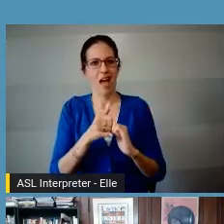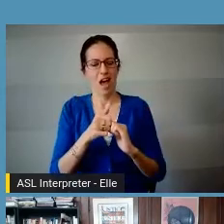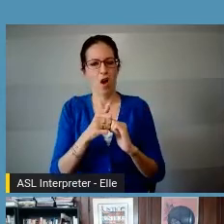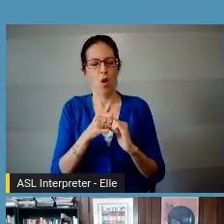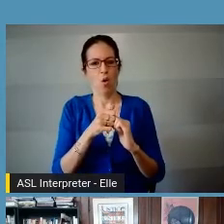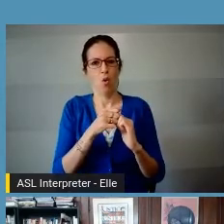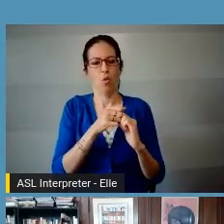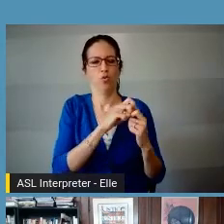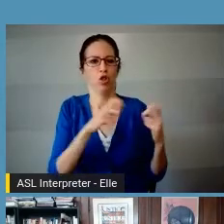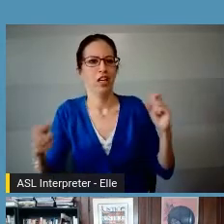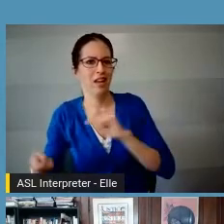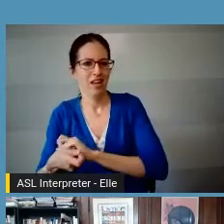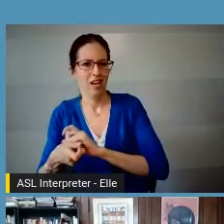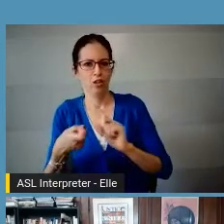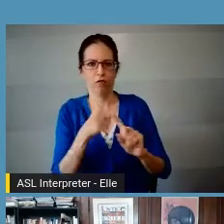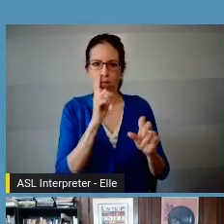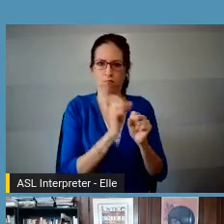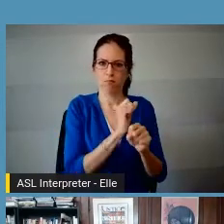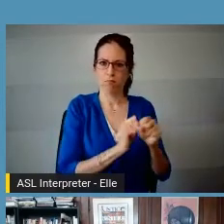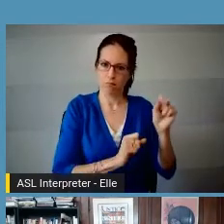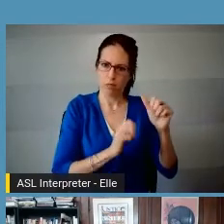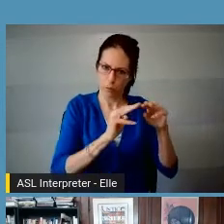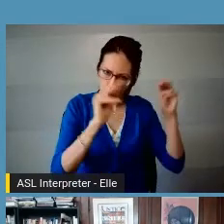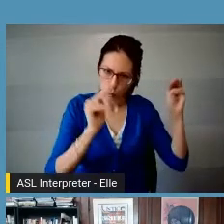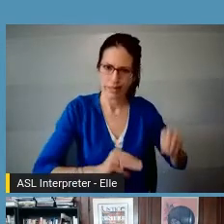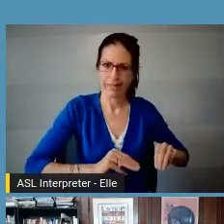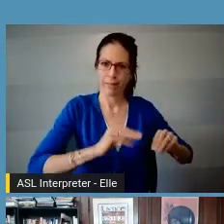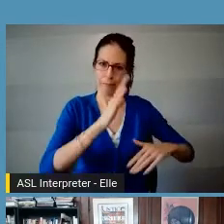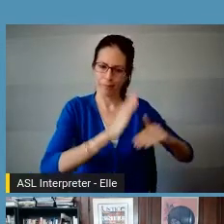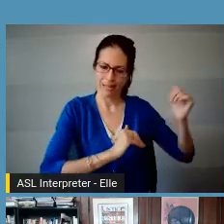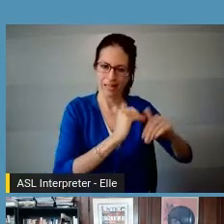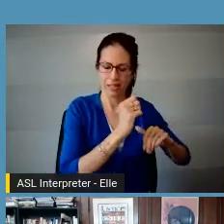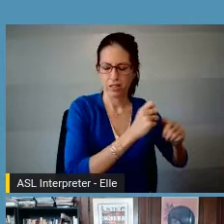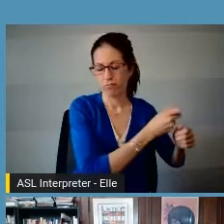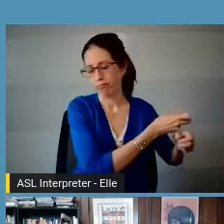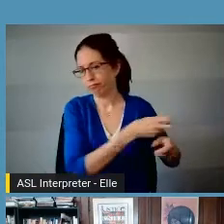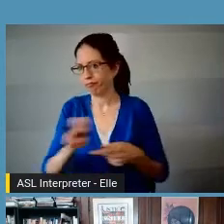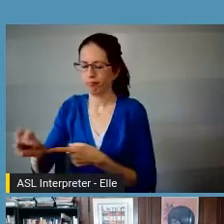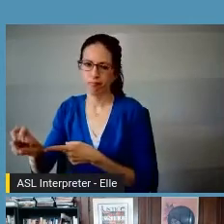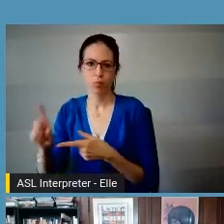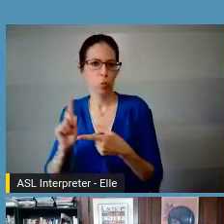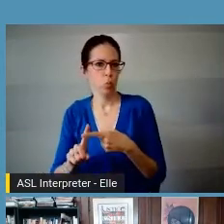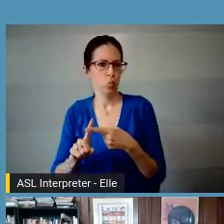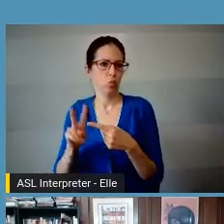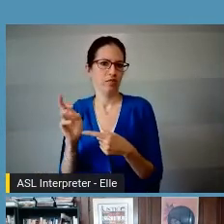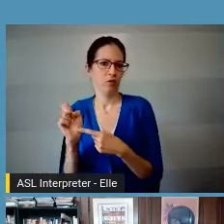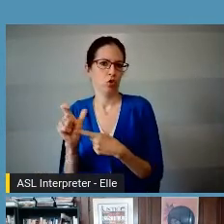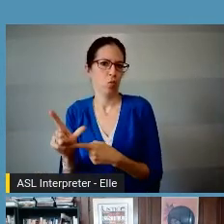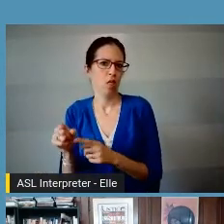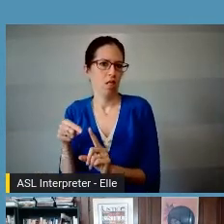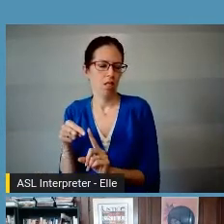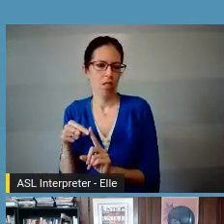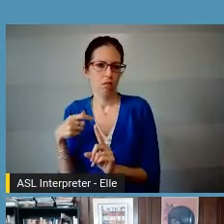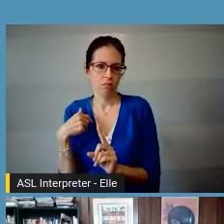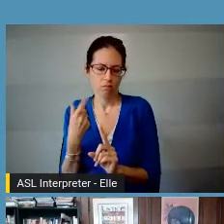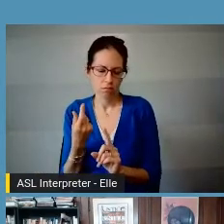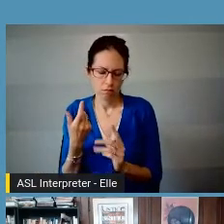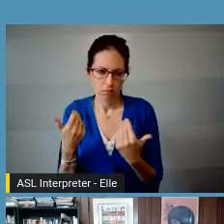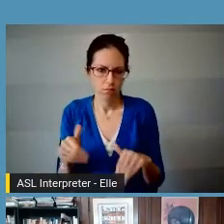of invention. So I hope to share some of the key learning sets that I've had over this time.